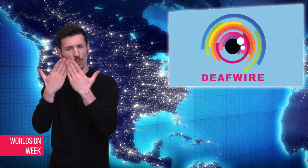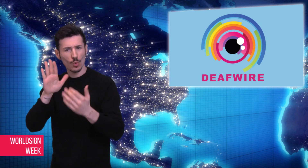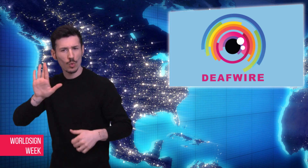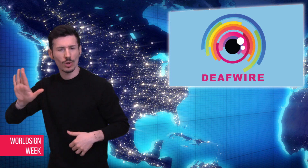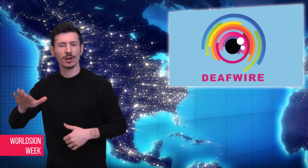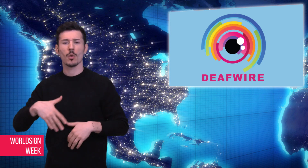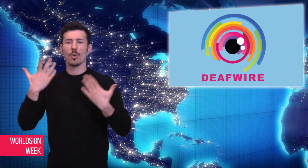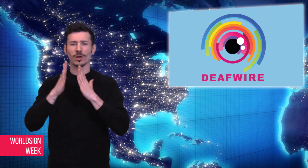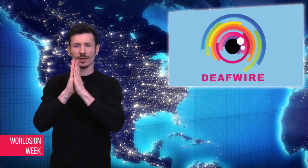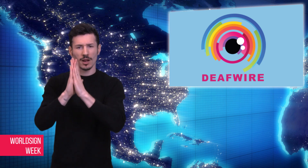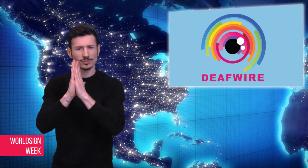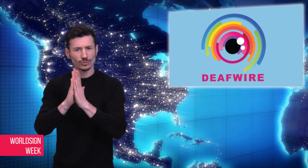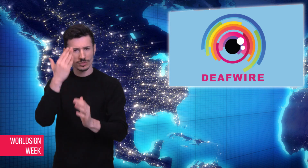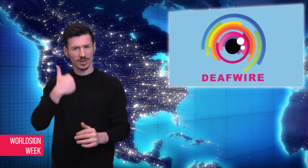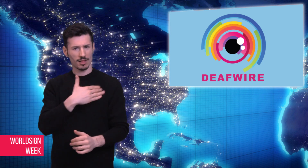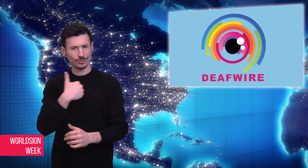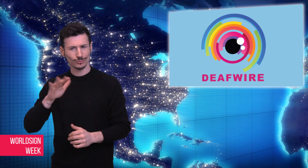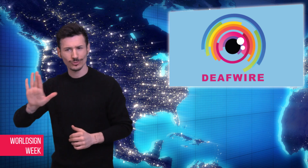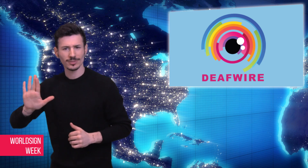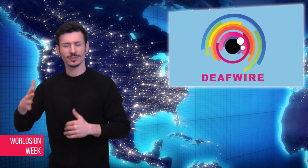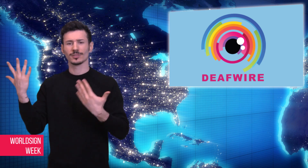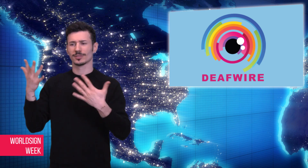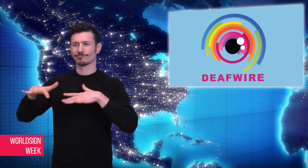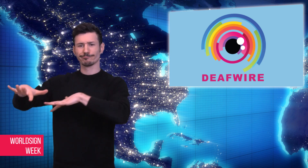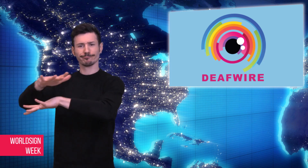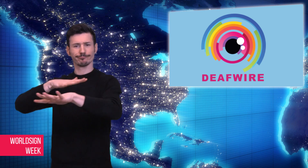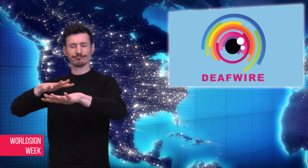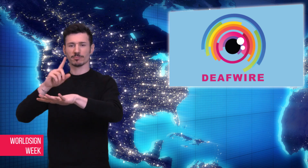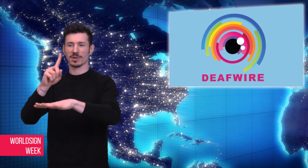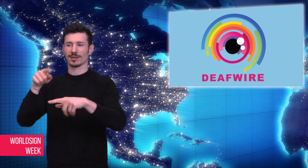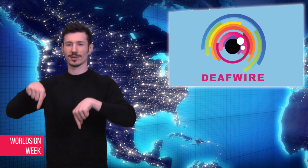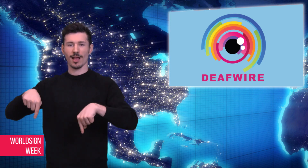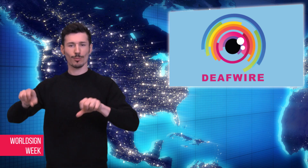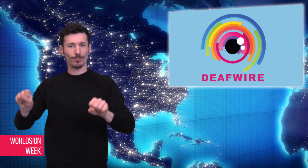land for vocational and academic programs but now they